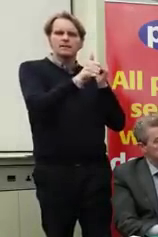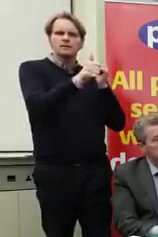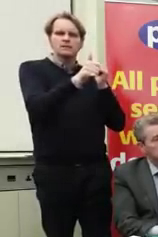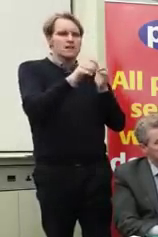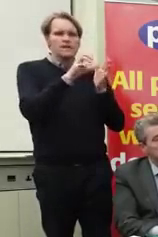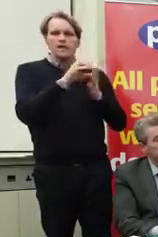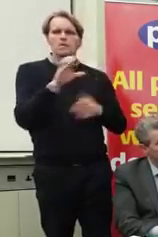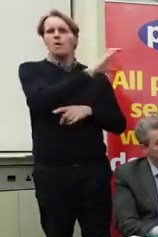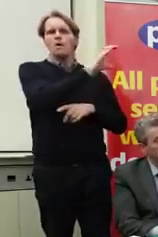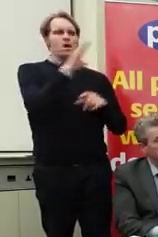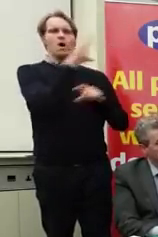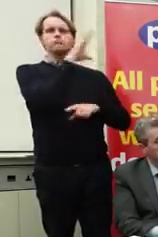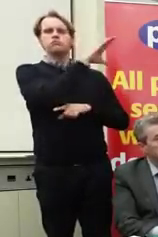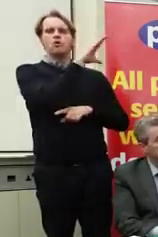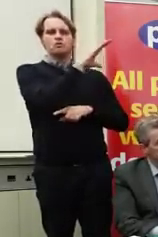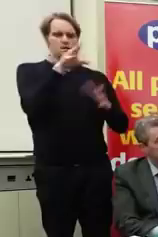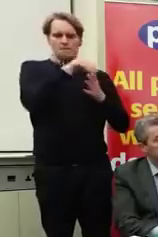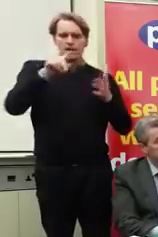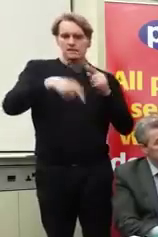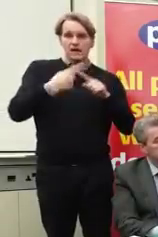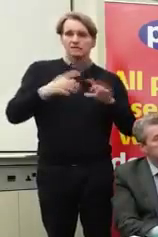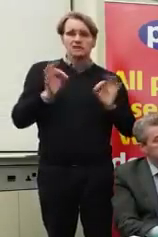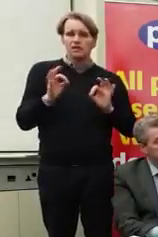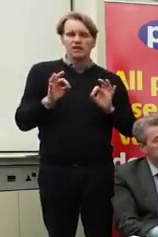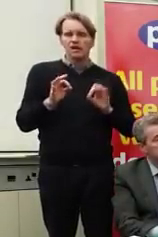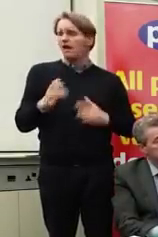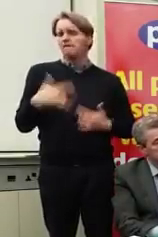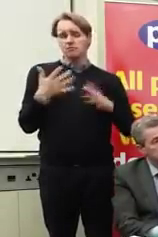even pay their taxes. It's been a ripoff I think from the beginning and well